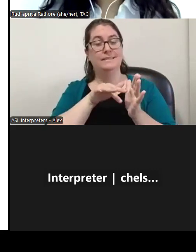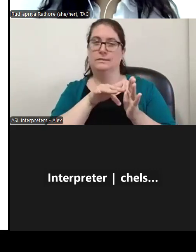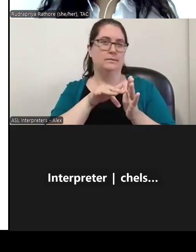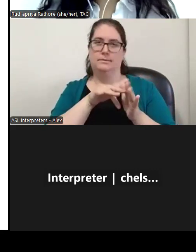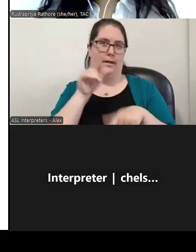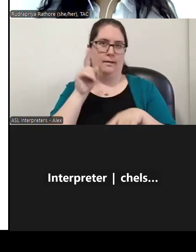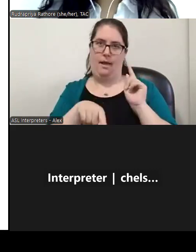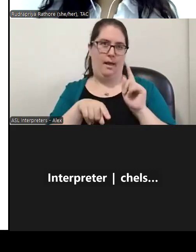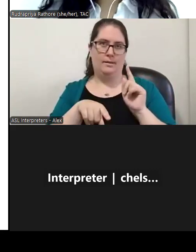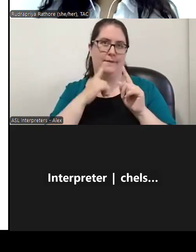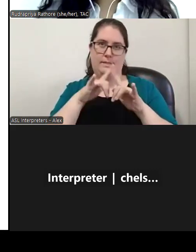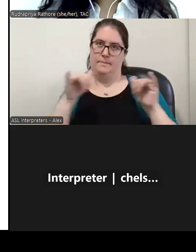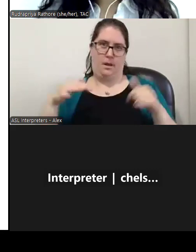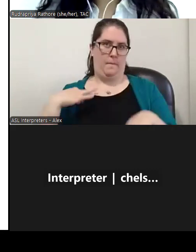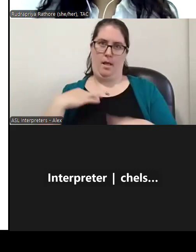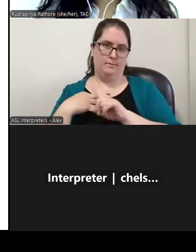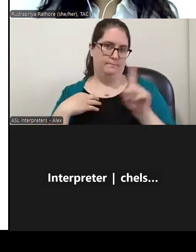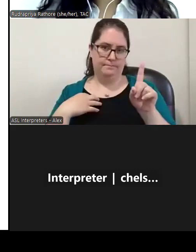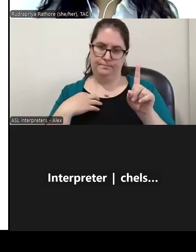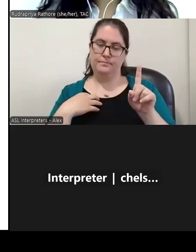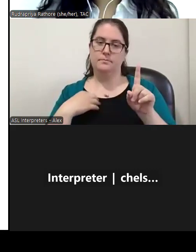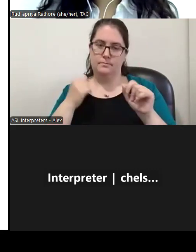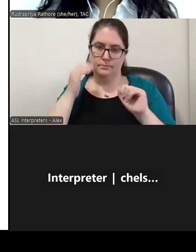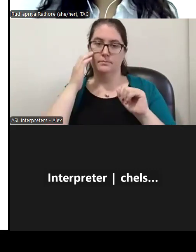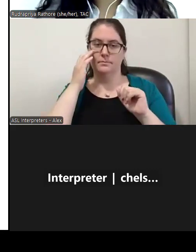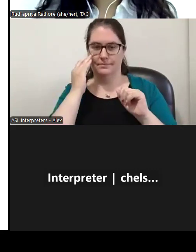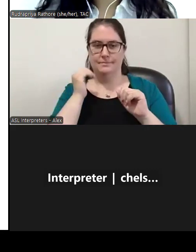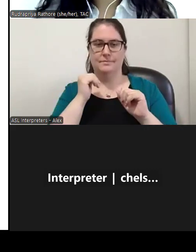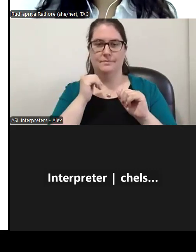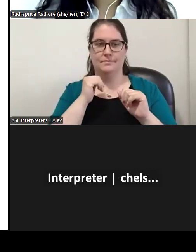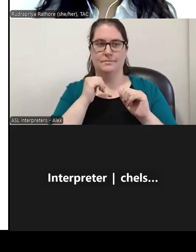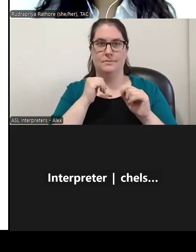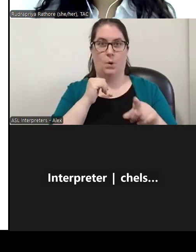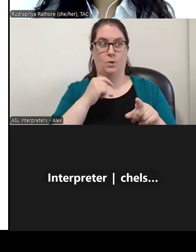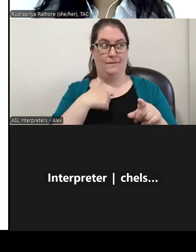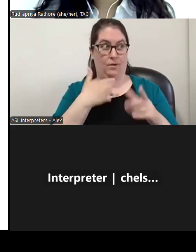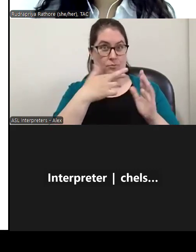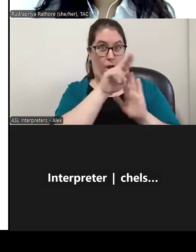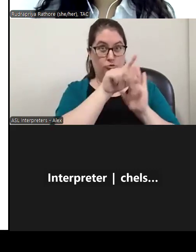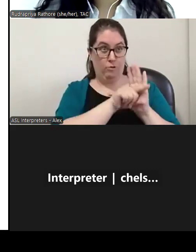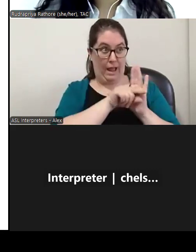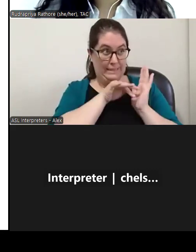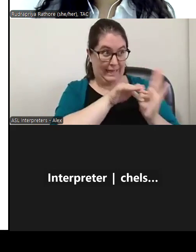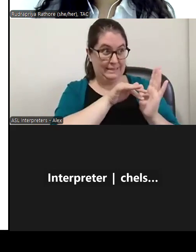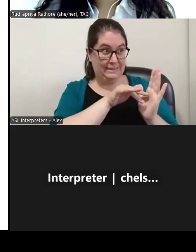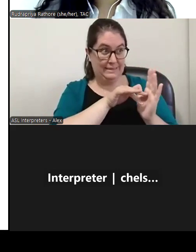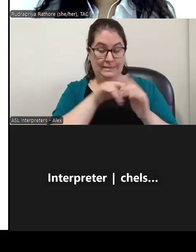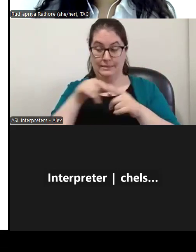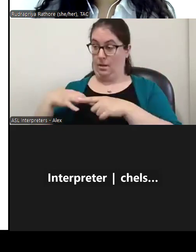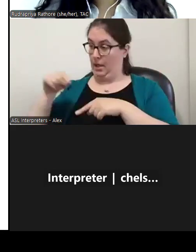application so make sure that um you're not enrolled in in undergraduate studies graduate